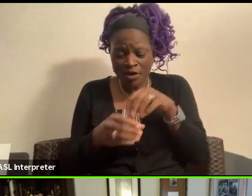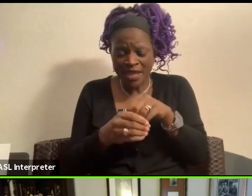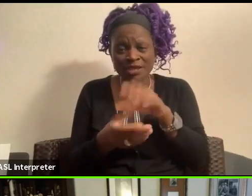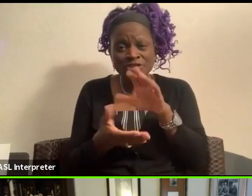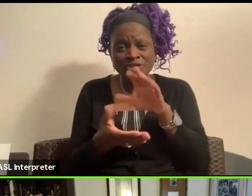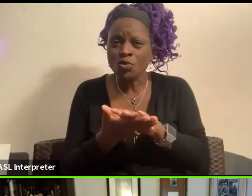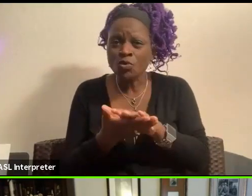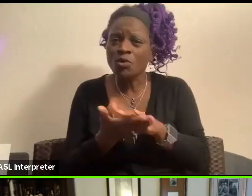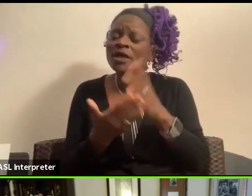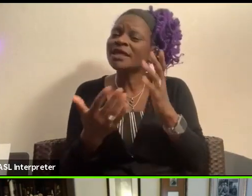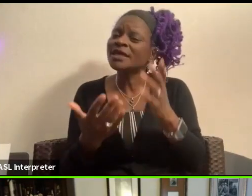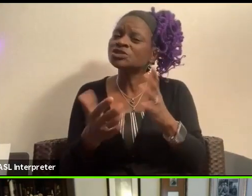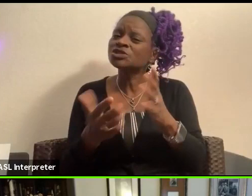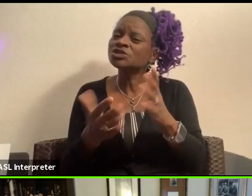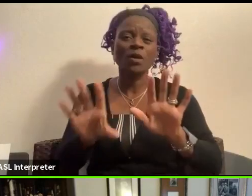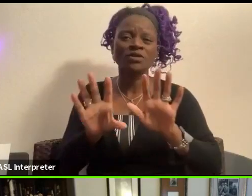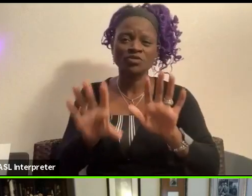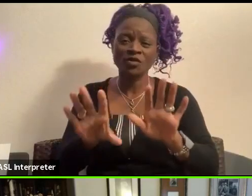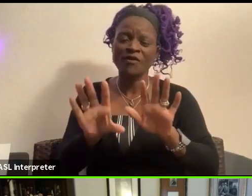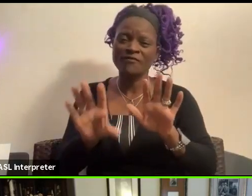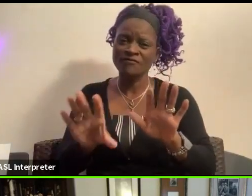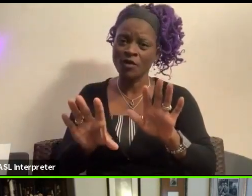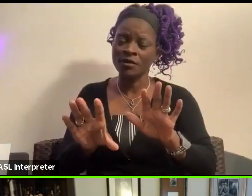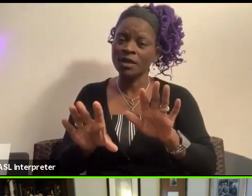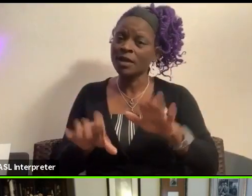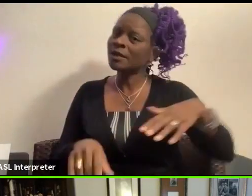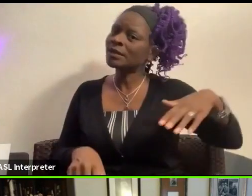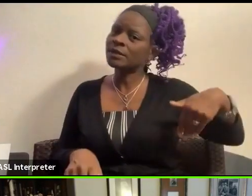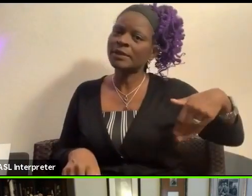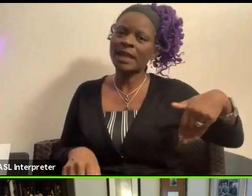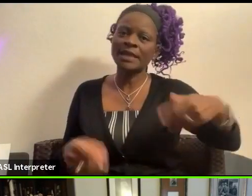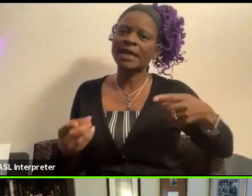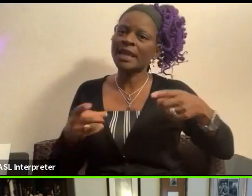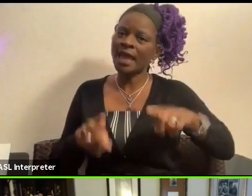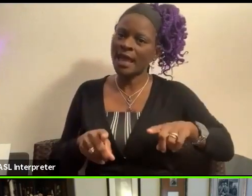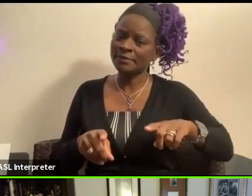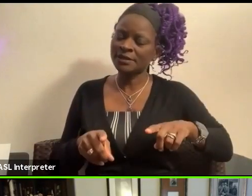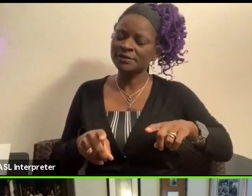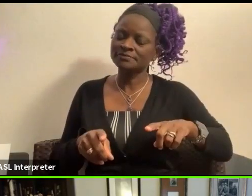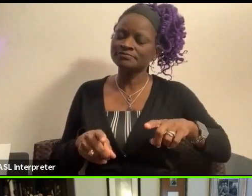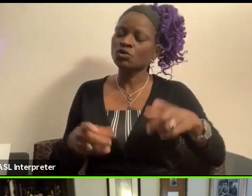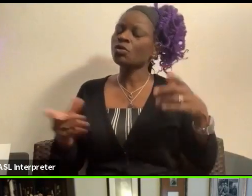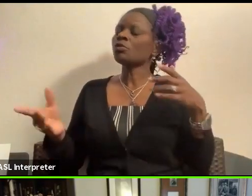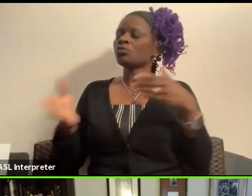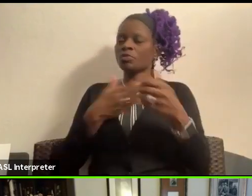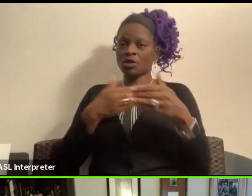We're not there yet, but we are we are concerned about getting back to school. We all want to get back to school.